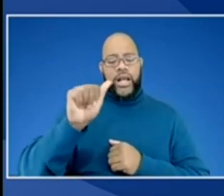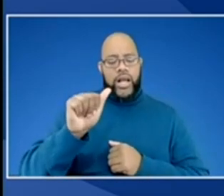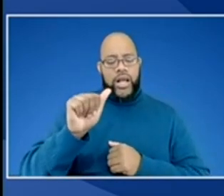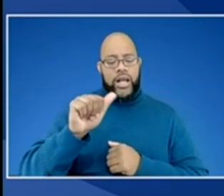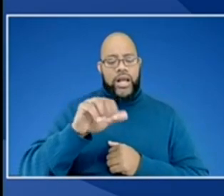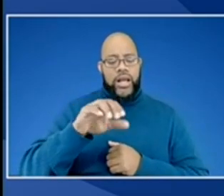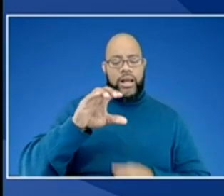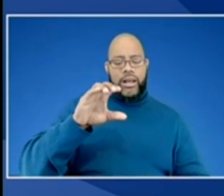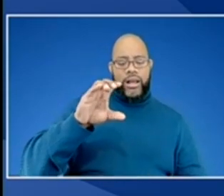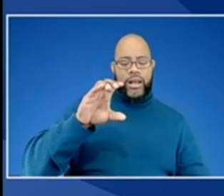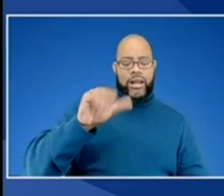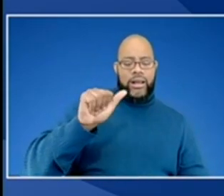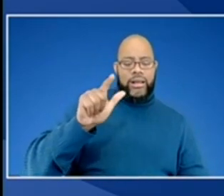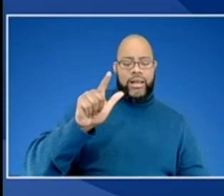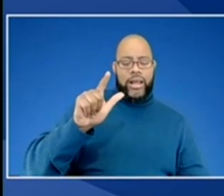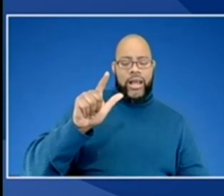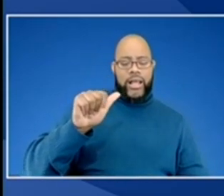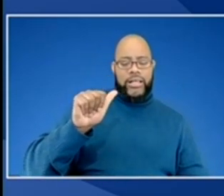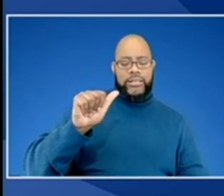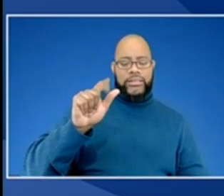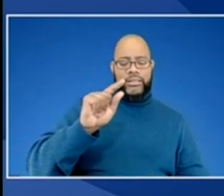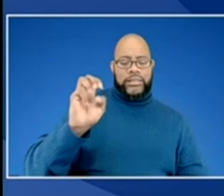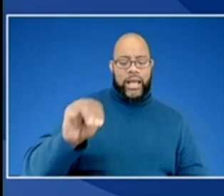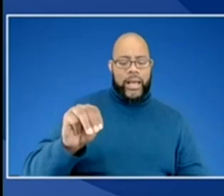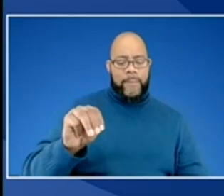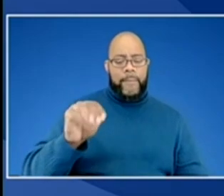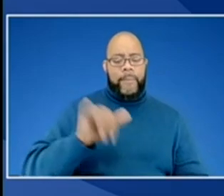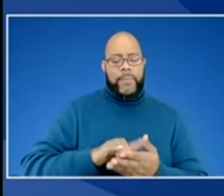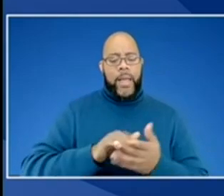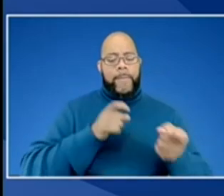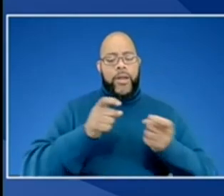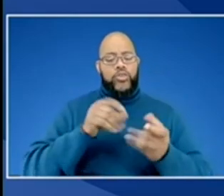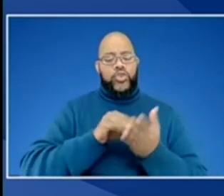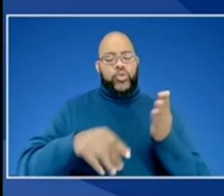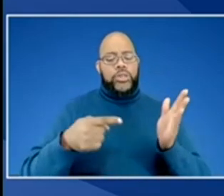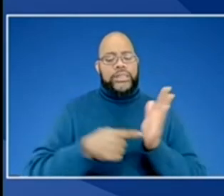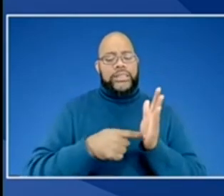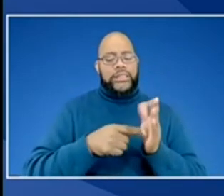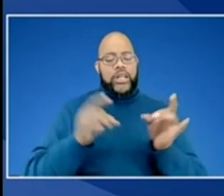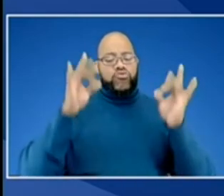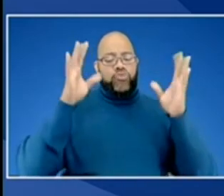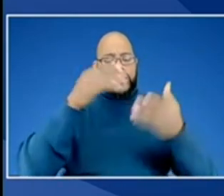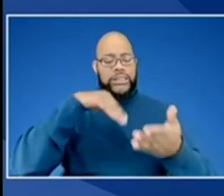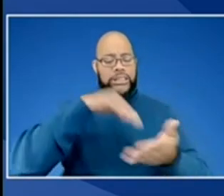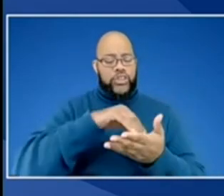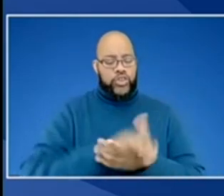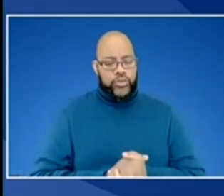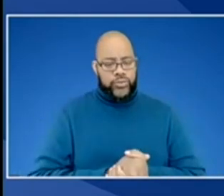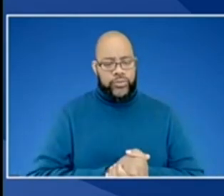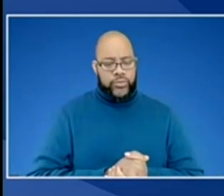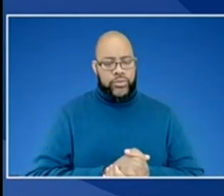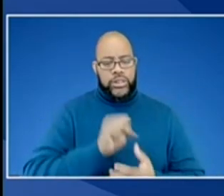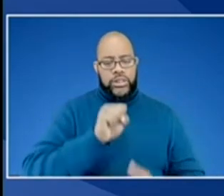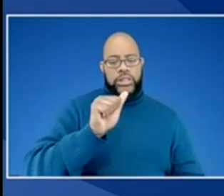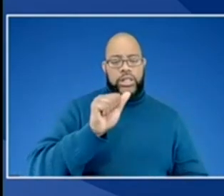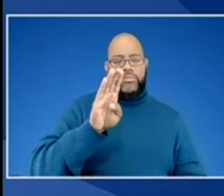who is the managing director for the Student Debt Crisis Center. Thank you. Sabrina, can you hear me?